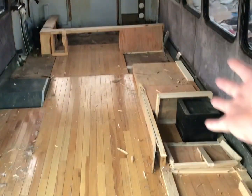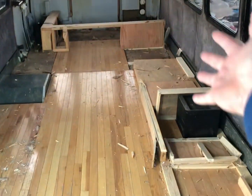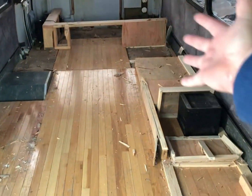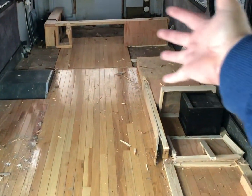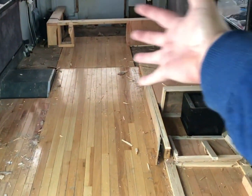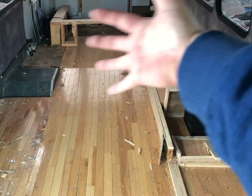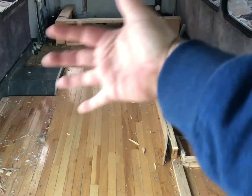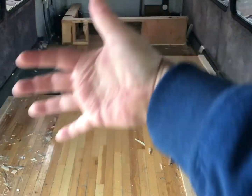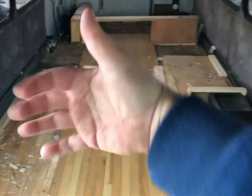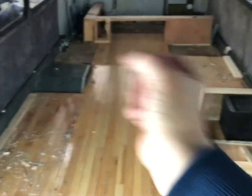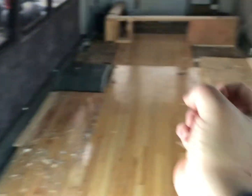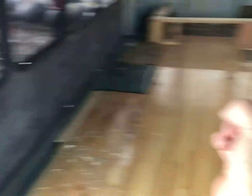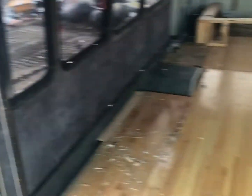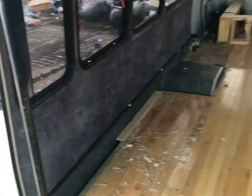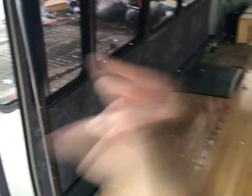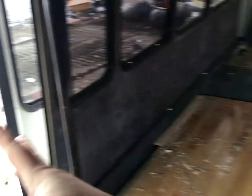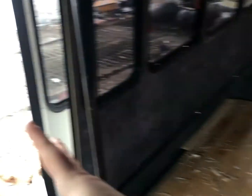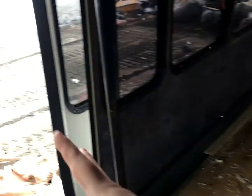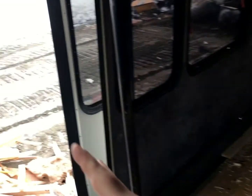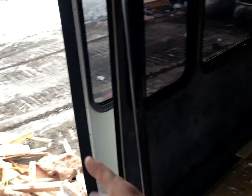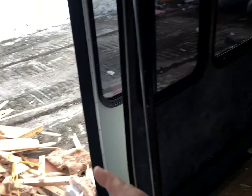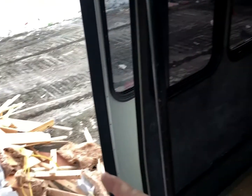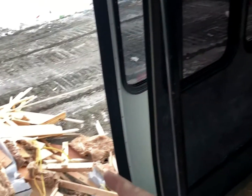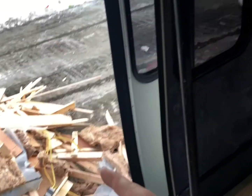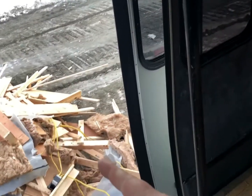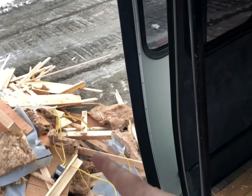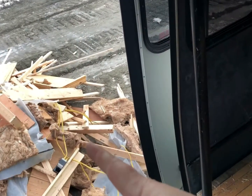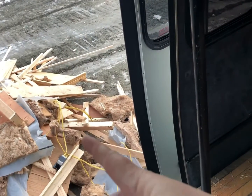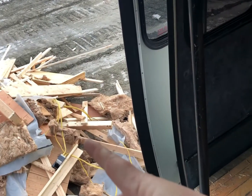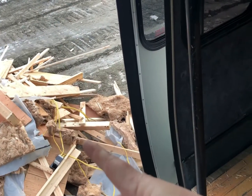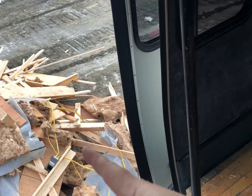I got all that gathered up and thrown out.